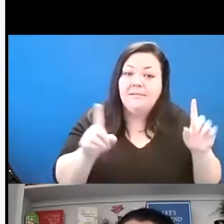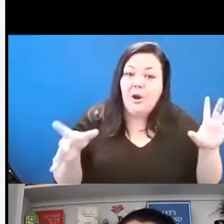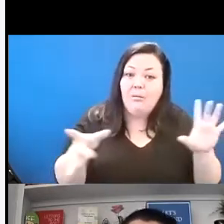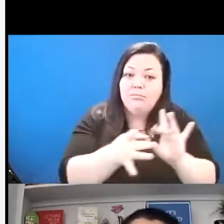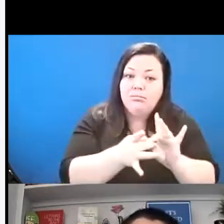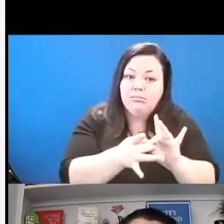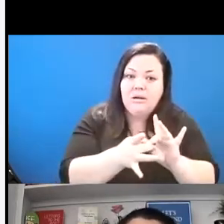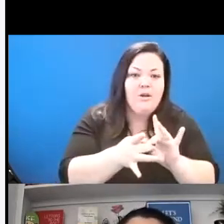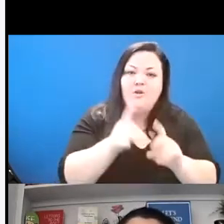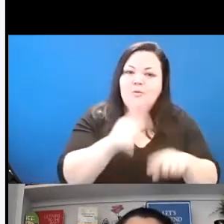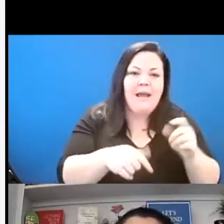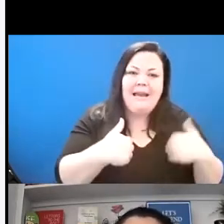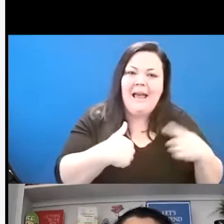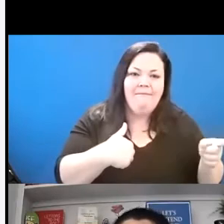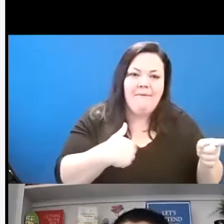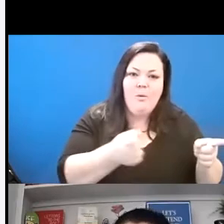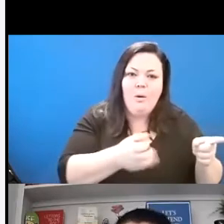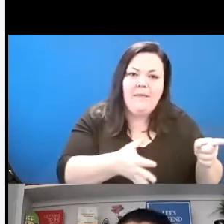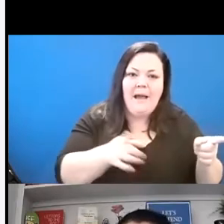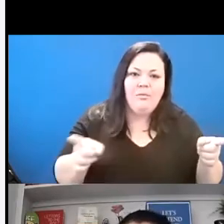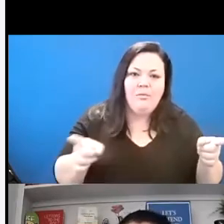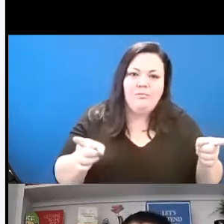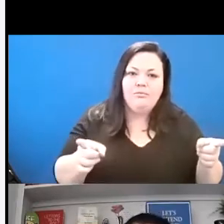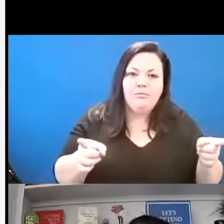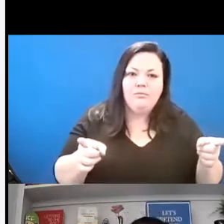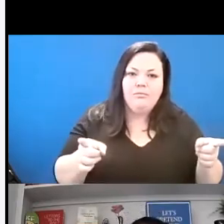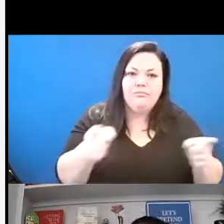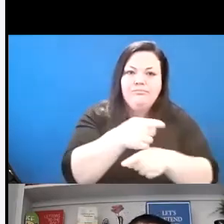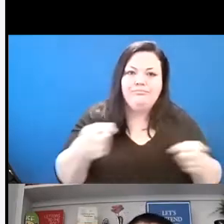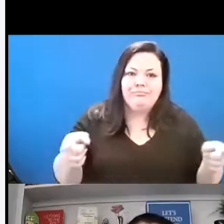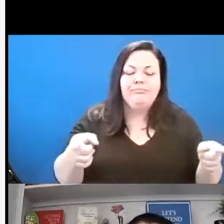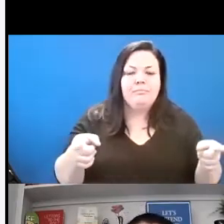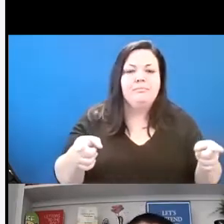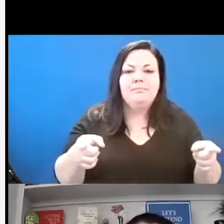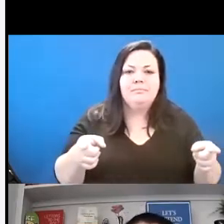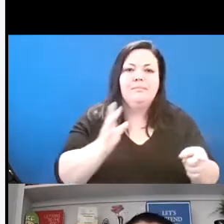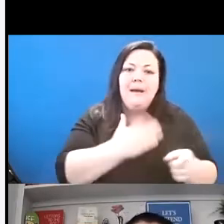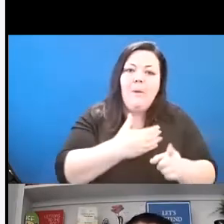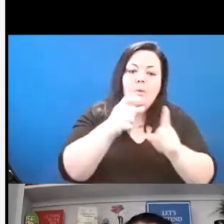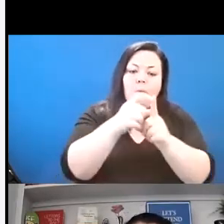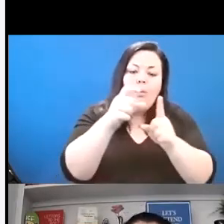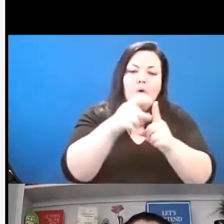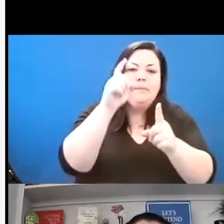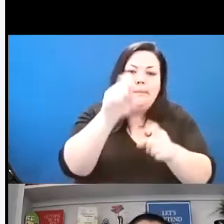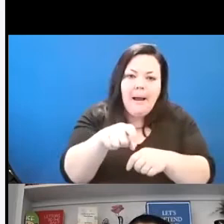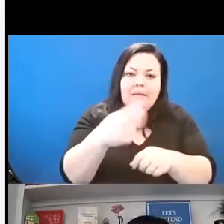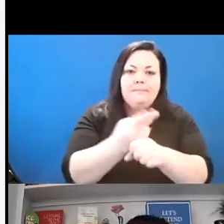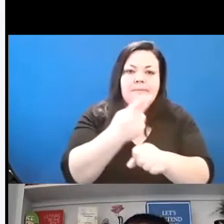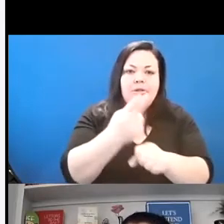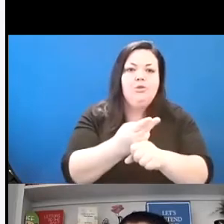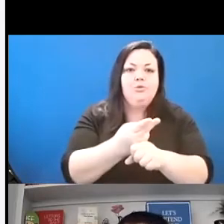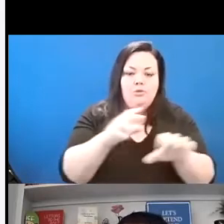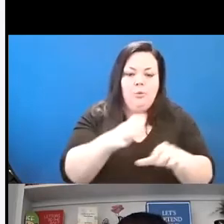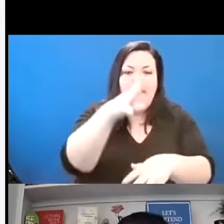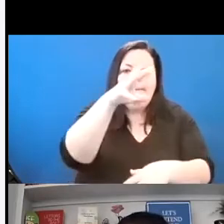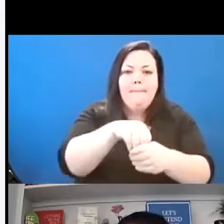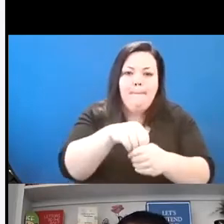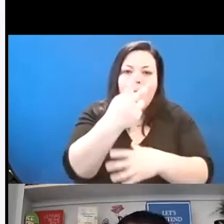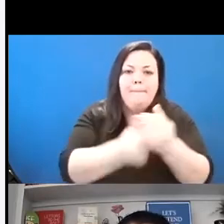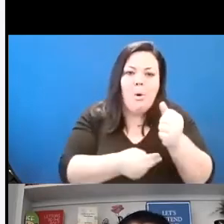one without the other um our words have to utilize have to be utilized to do both simultaneously um